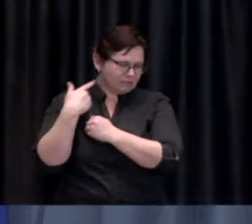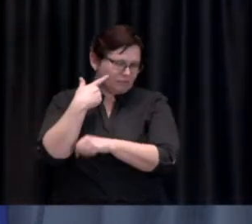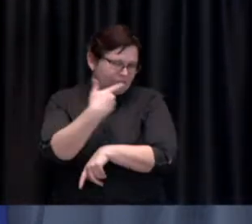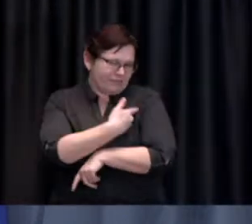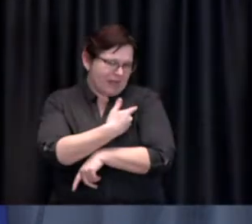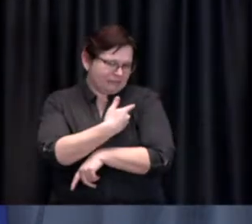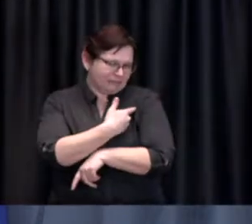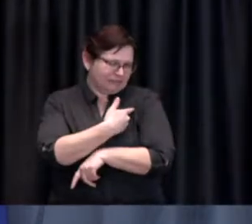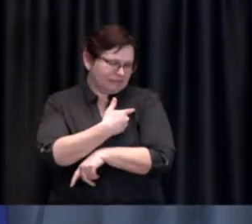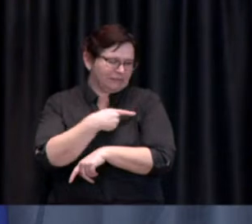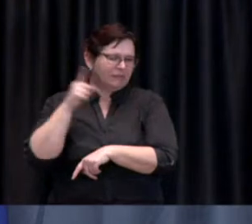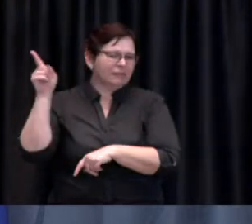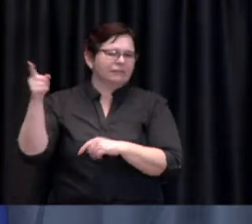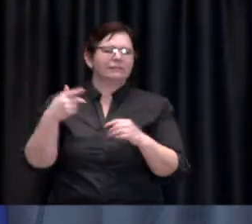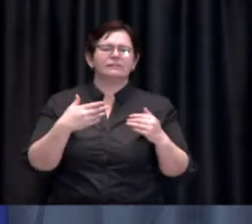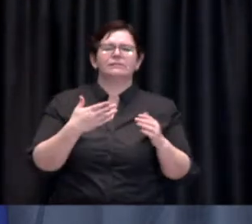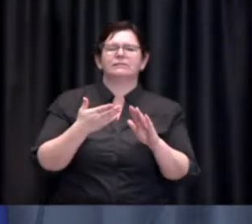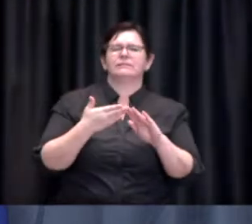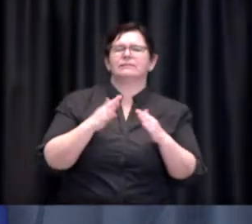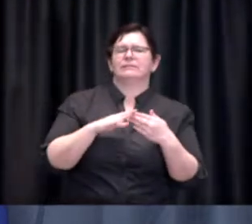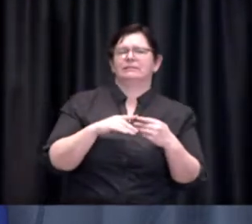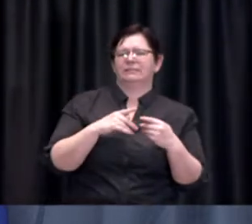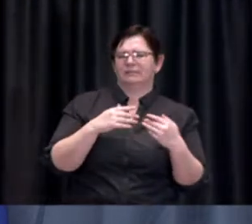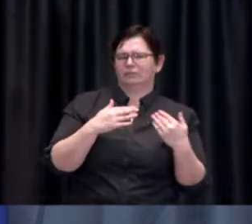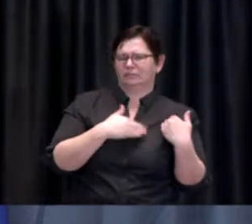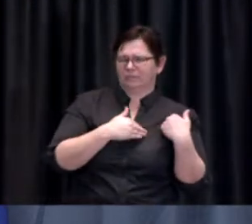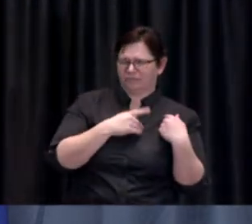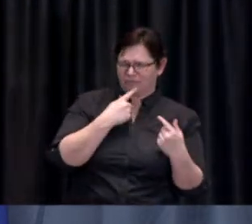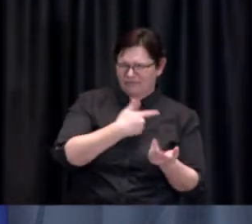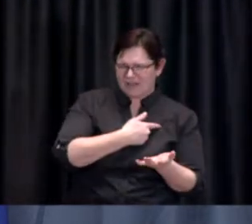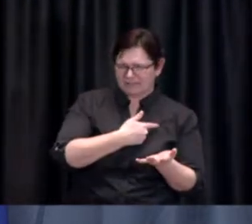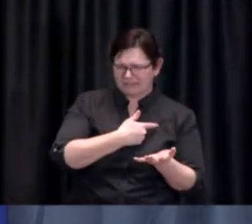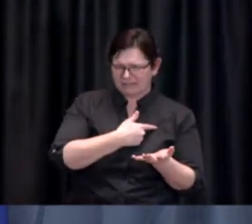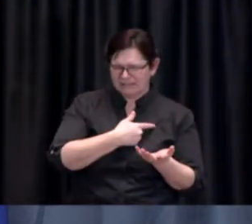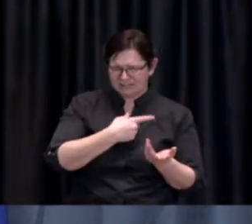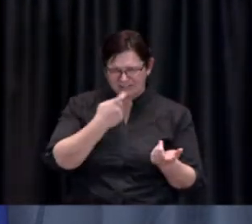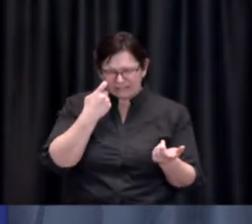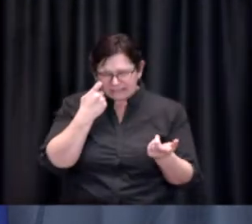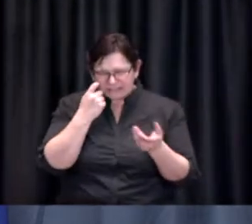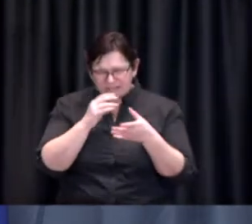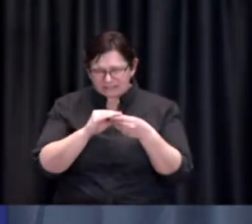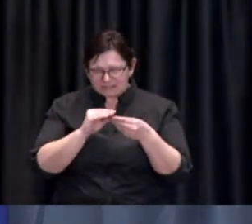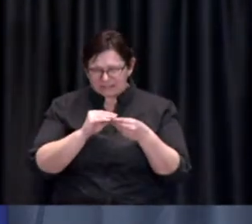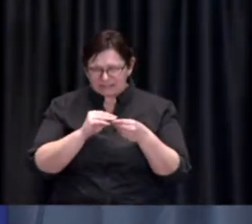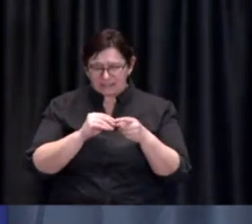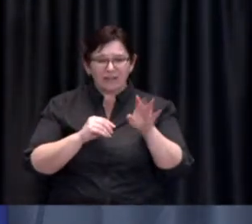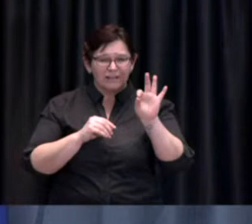As of today four of nine clinics you said are now set up however they're sitting empty how